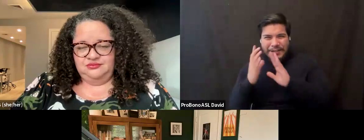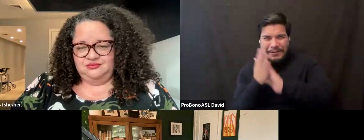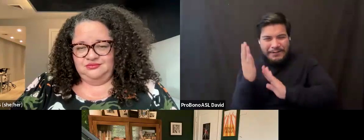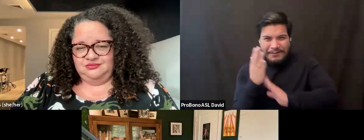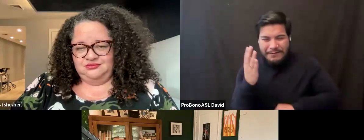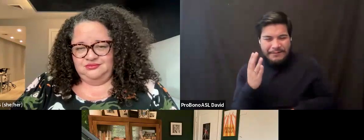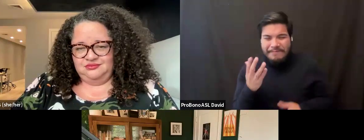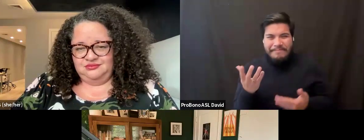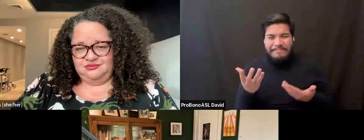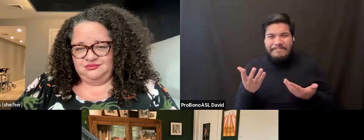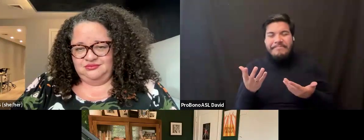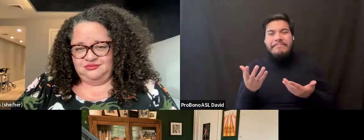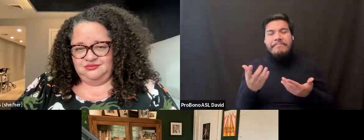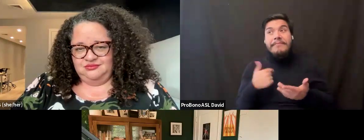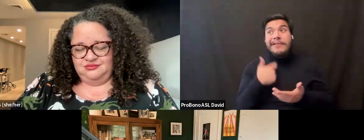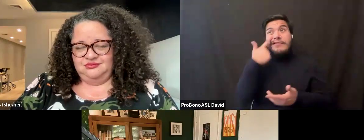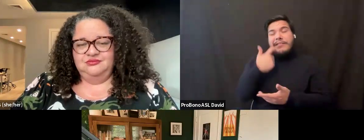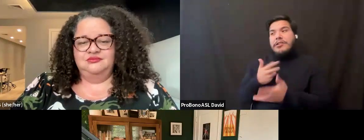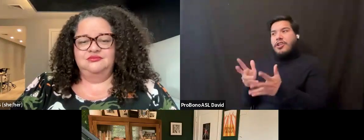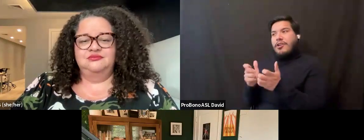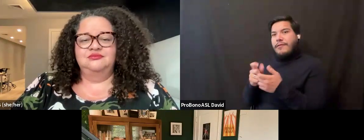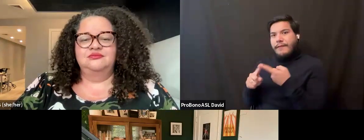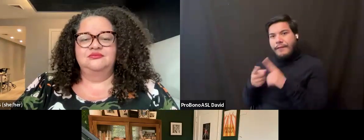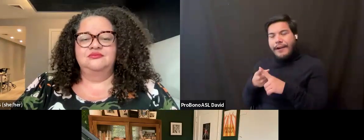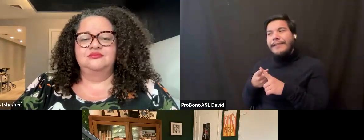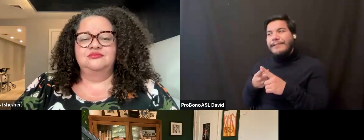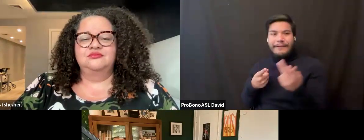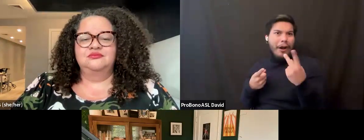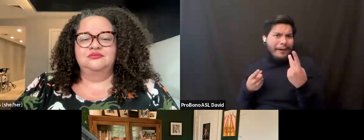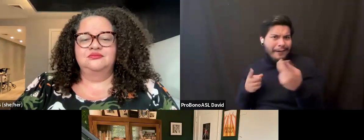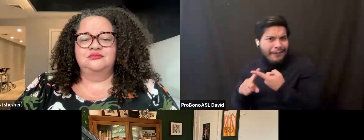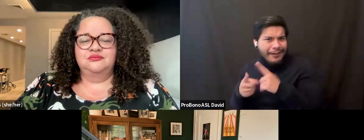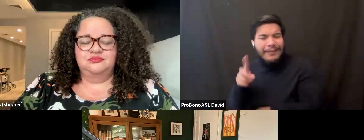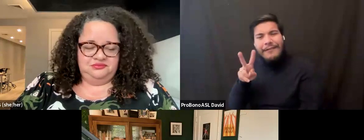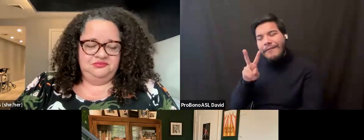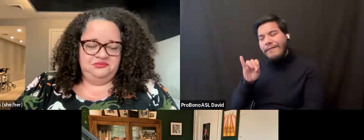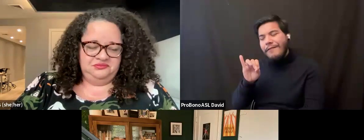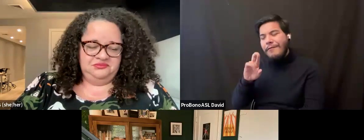I was just talking to a friend of yours and mine about this the other day, Virginia Soul Smith, we were talking about